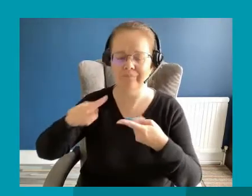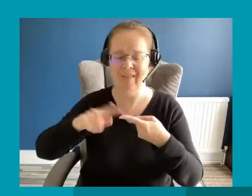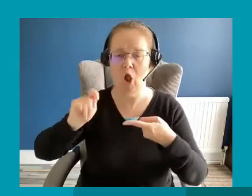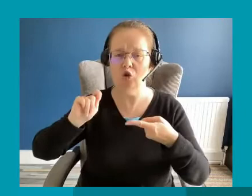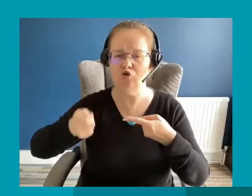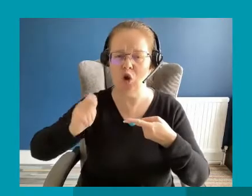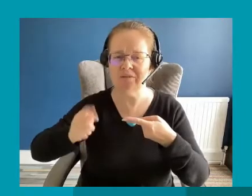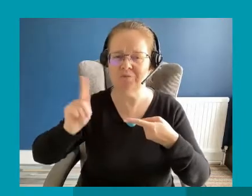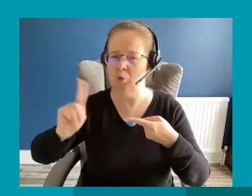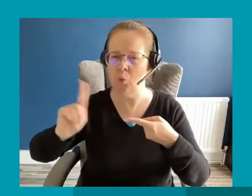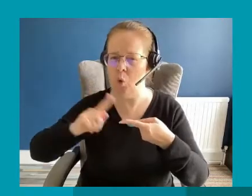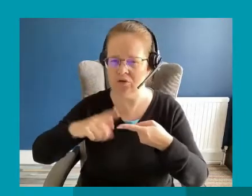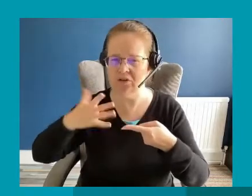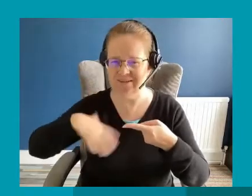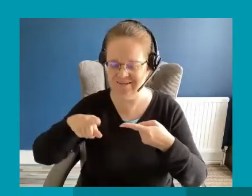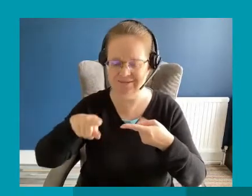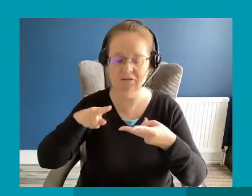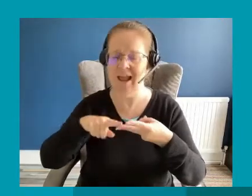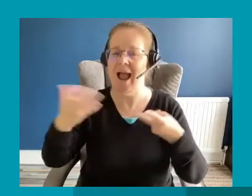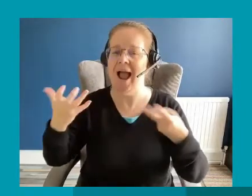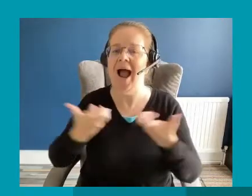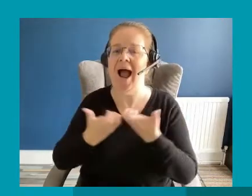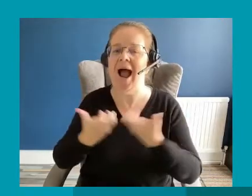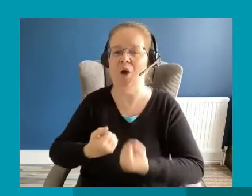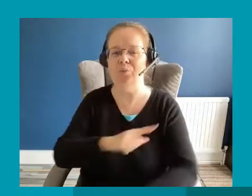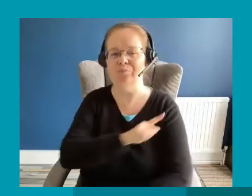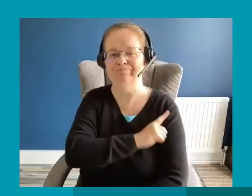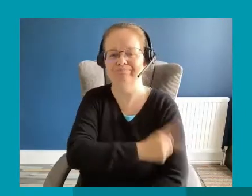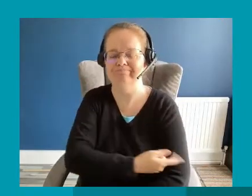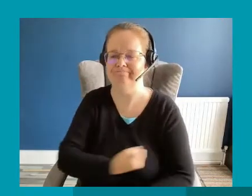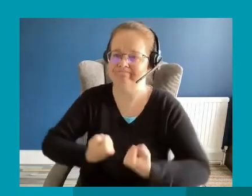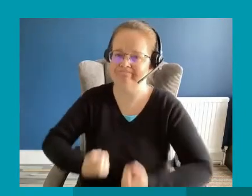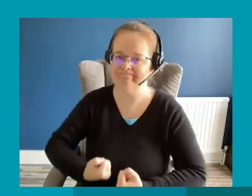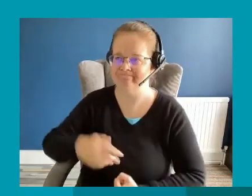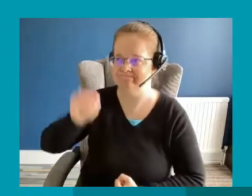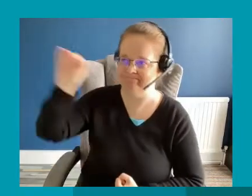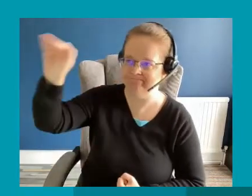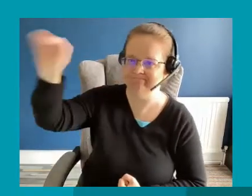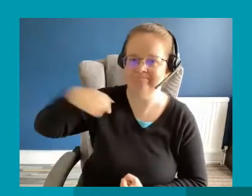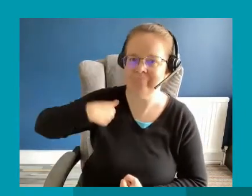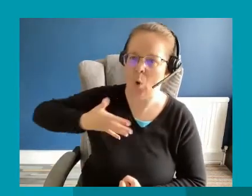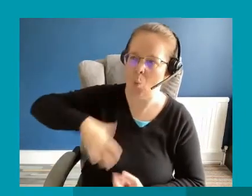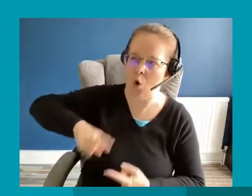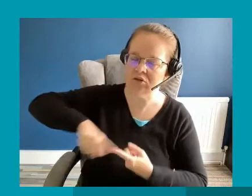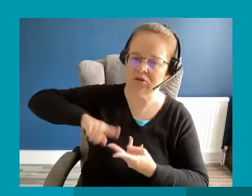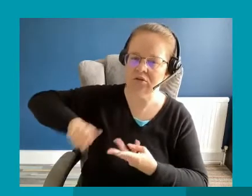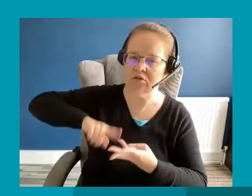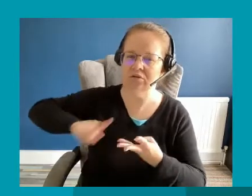adjustments you need and how to assert yourself and be able to ask for those adjustments. But we're also going to share and